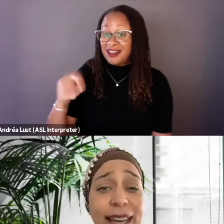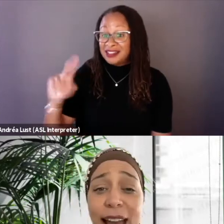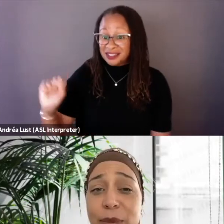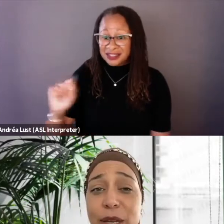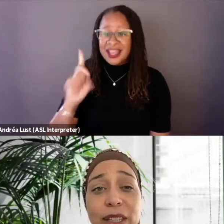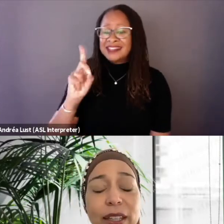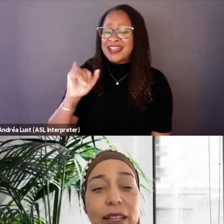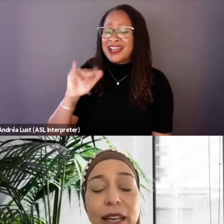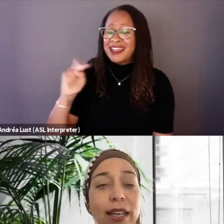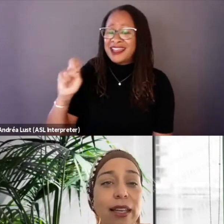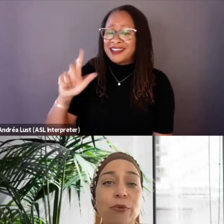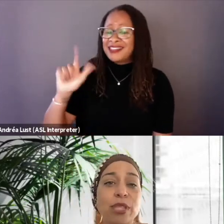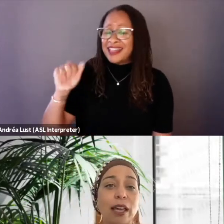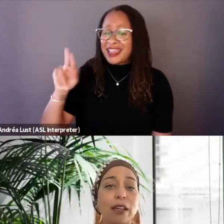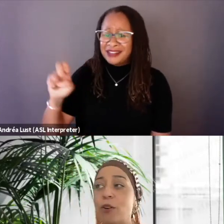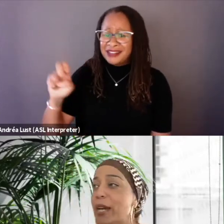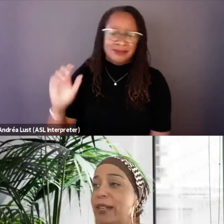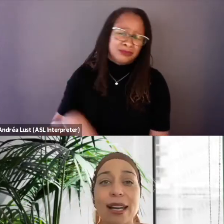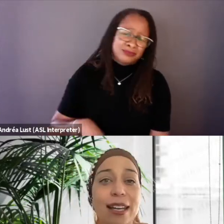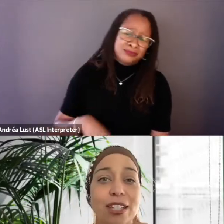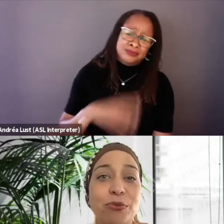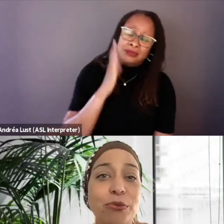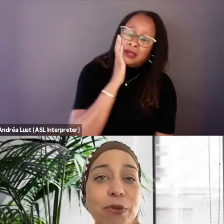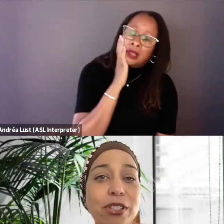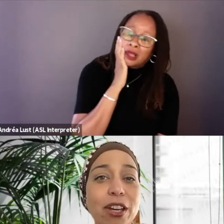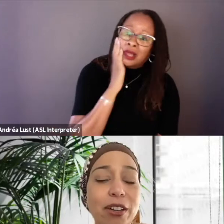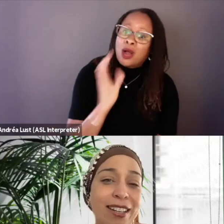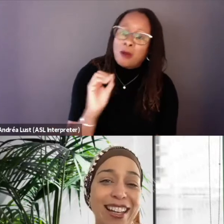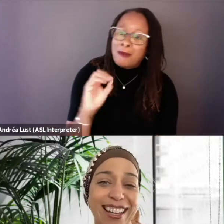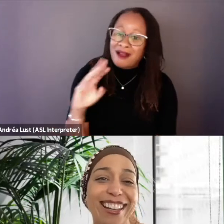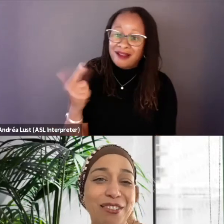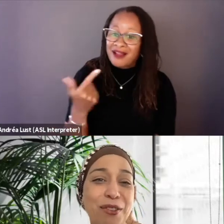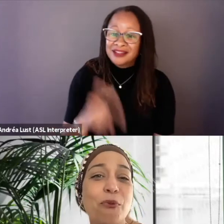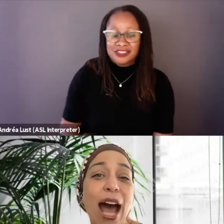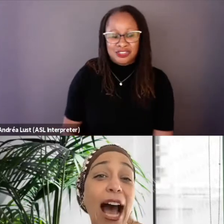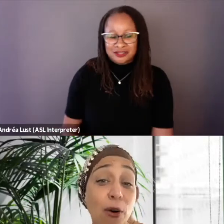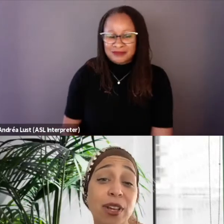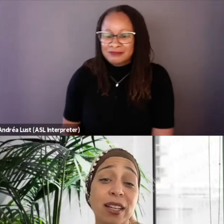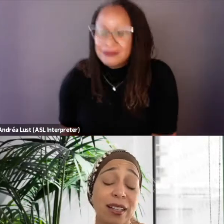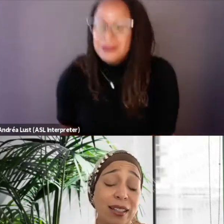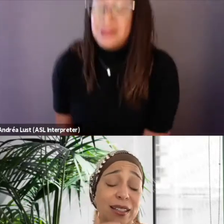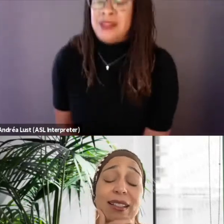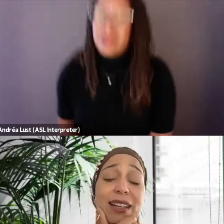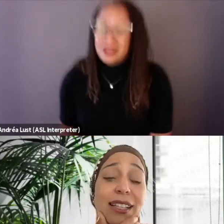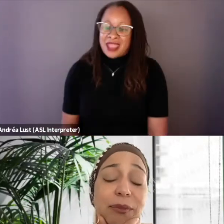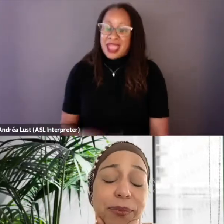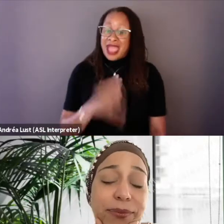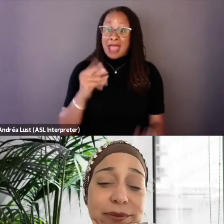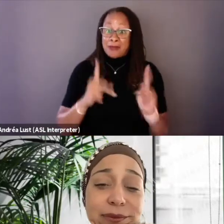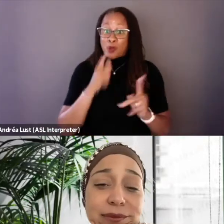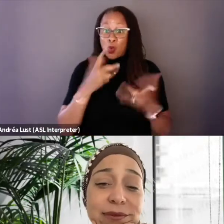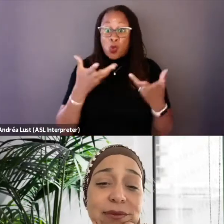Yeah. I mean, and it was like, oh my gosh, we were so like wow... And there were people who wanted to do it, but the schedule didn't allow,